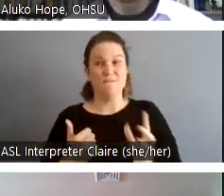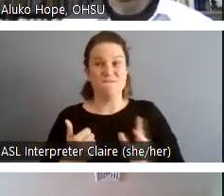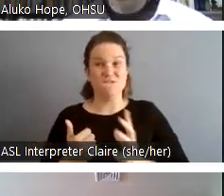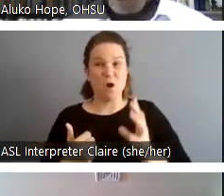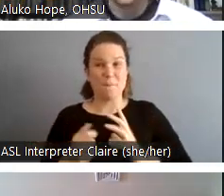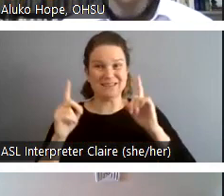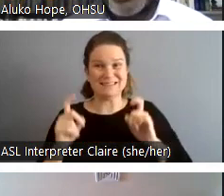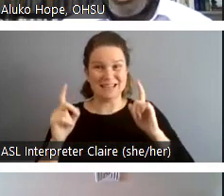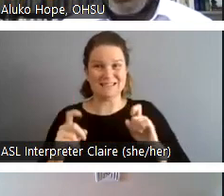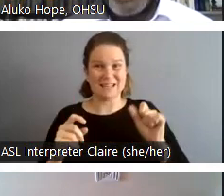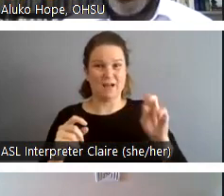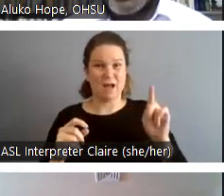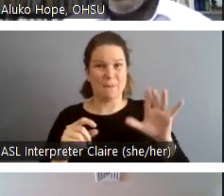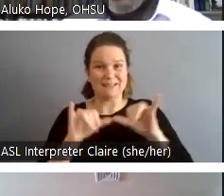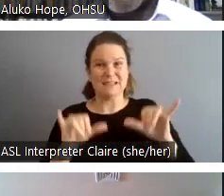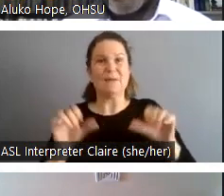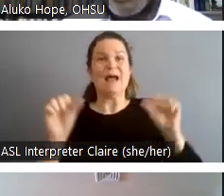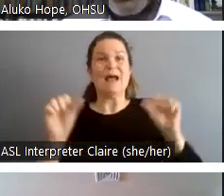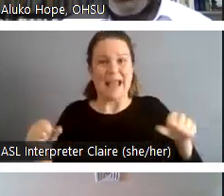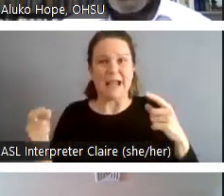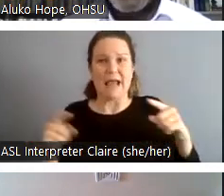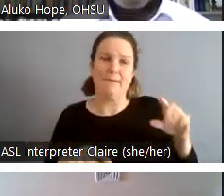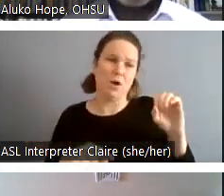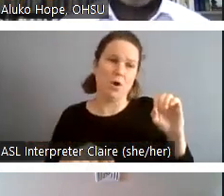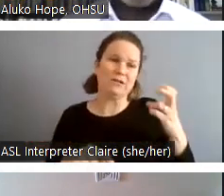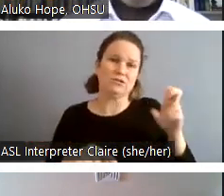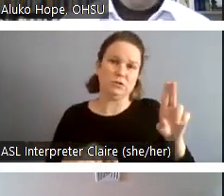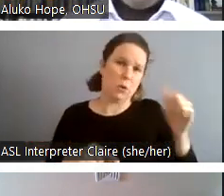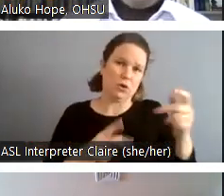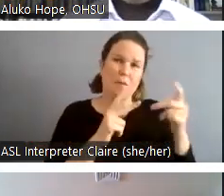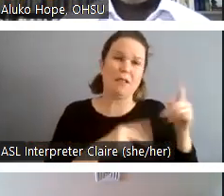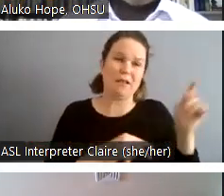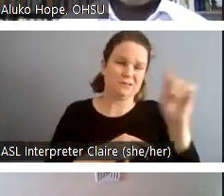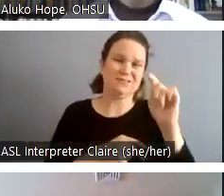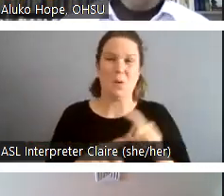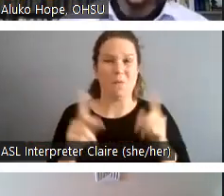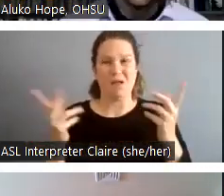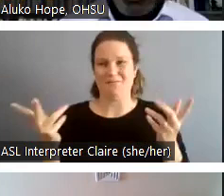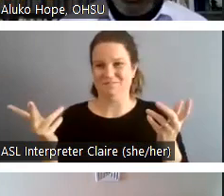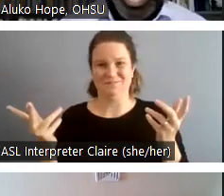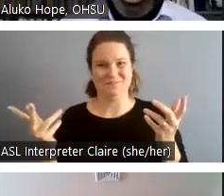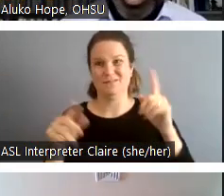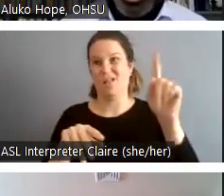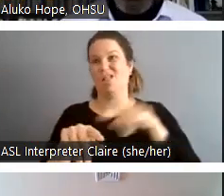autonomic system can be done at OHSU and some other centers, and yet, you know, it can be- there's a